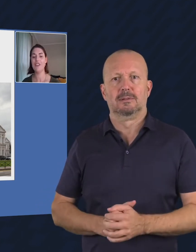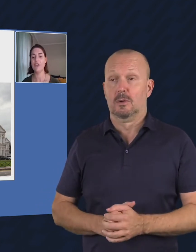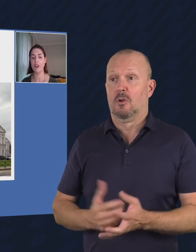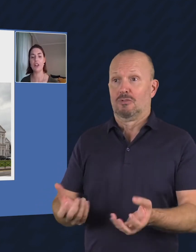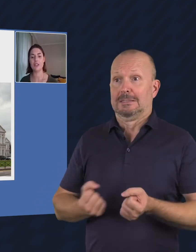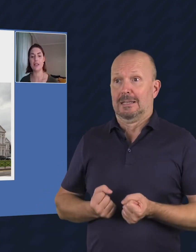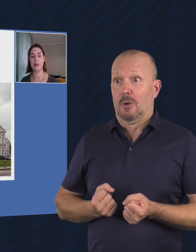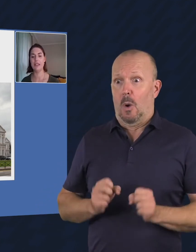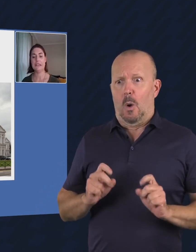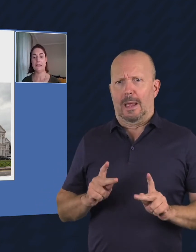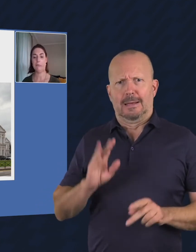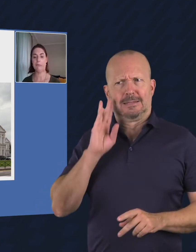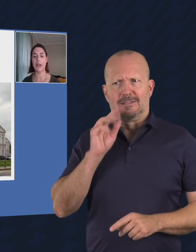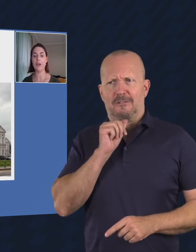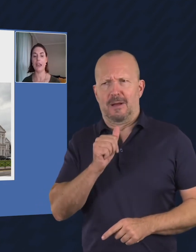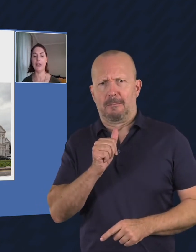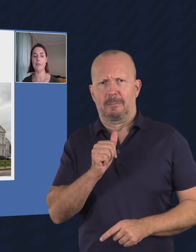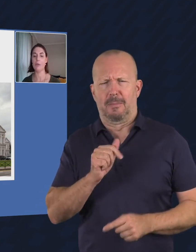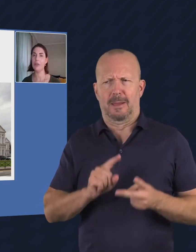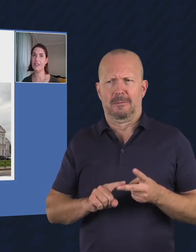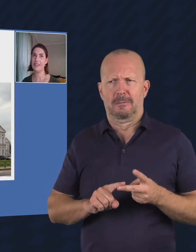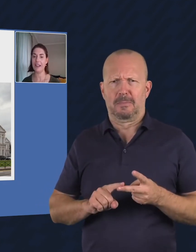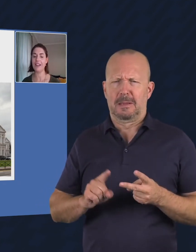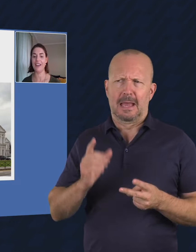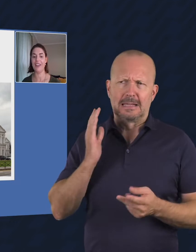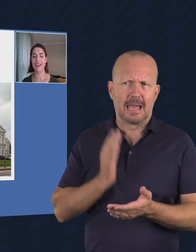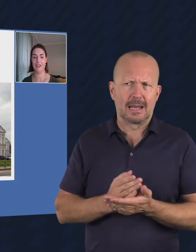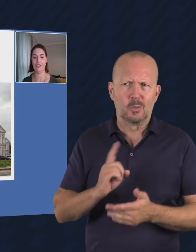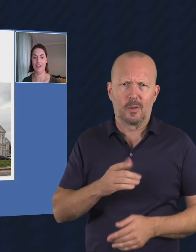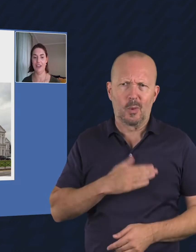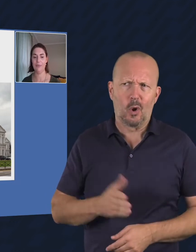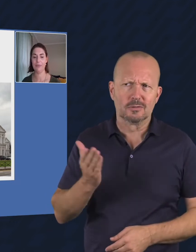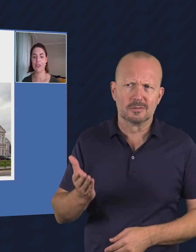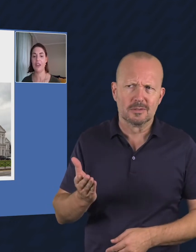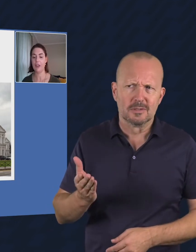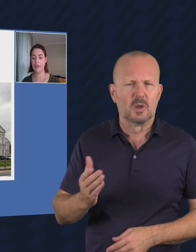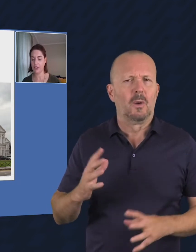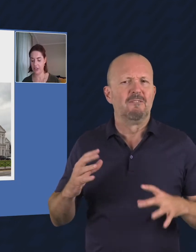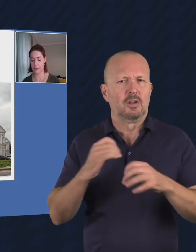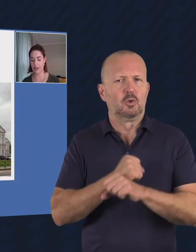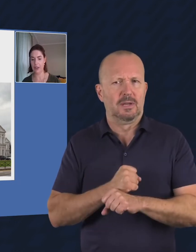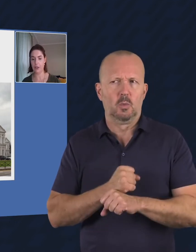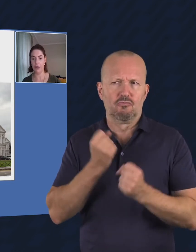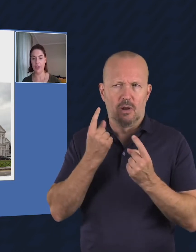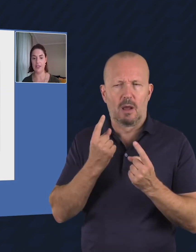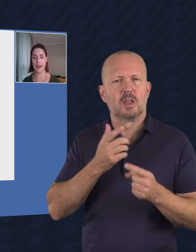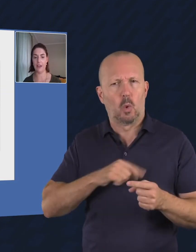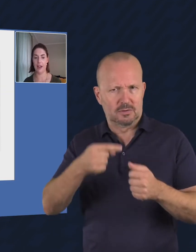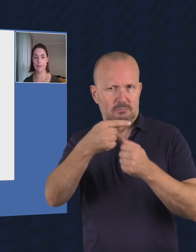Followed closely by, "Hmm, OK, but what exactly are they after here?" Eventually, we landed on this outline.